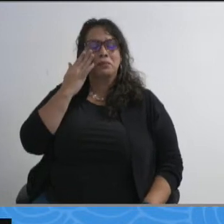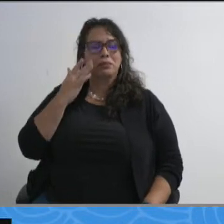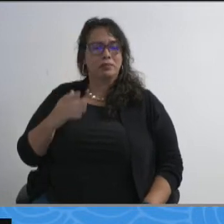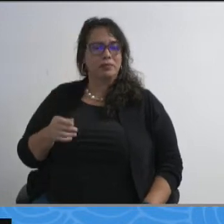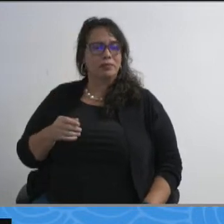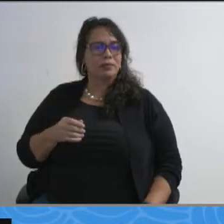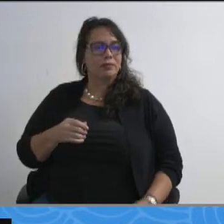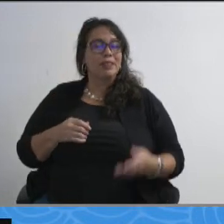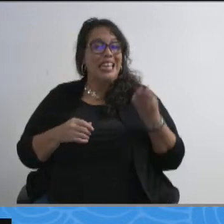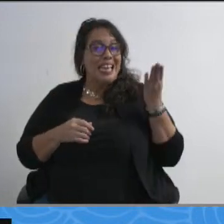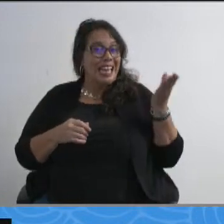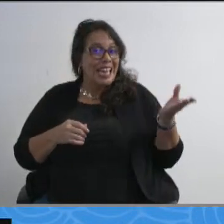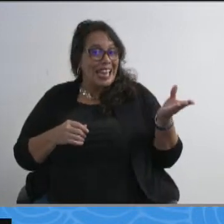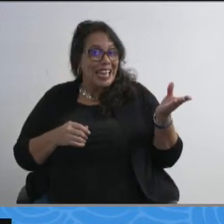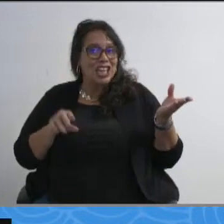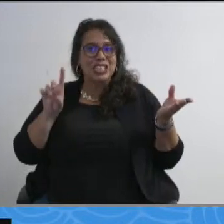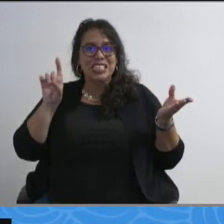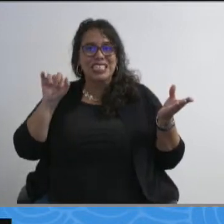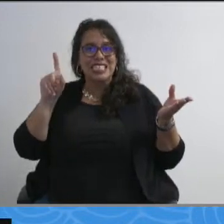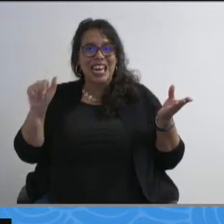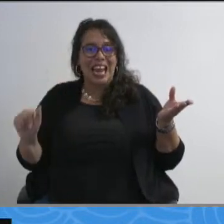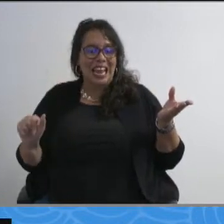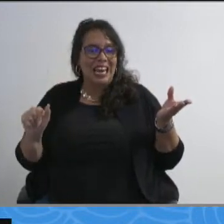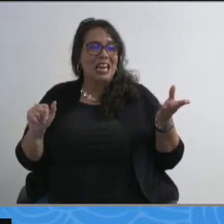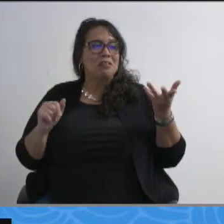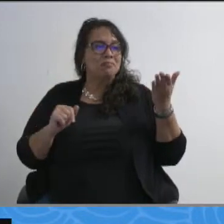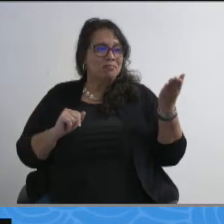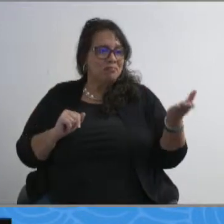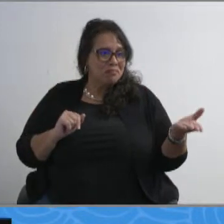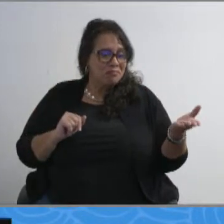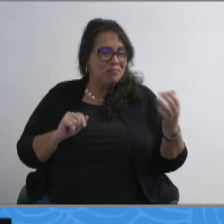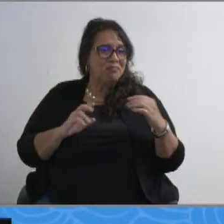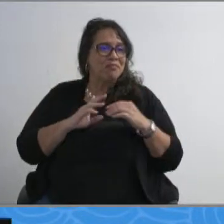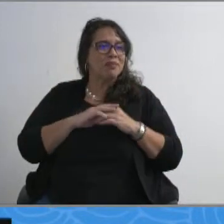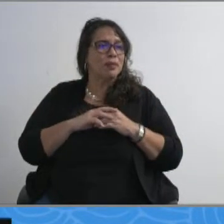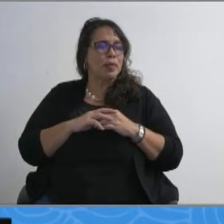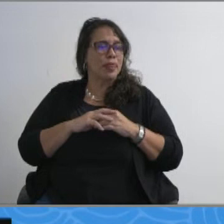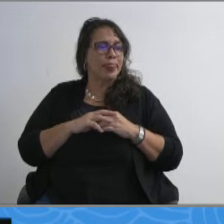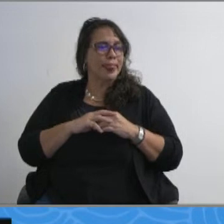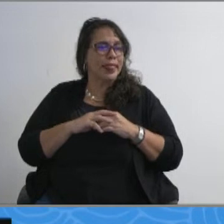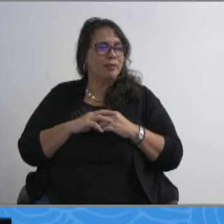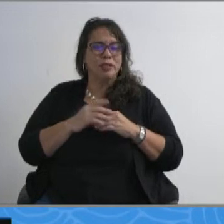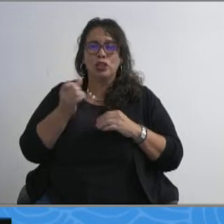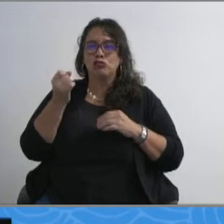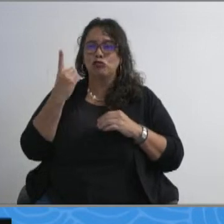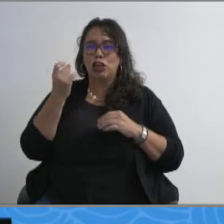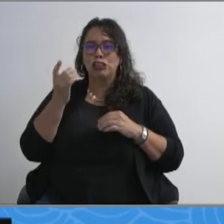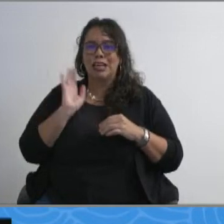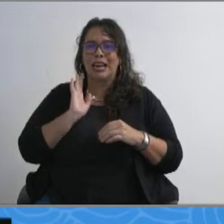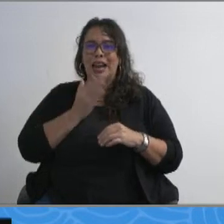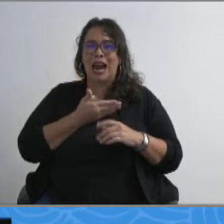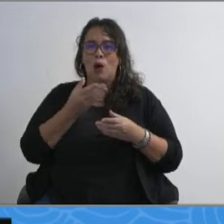Here's just a little bit of data, and I won't go too far in the weeds of this, except to just understand. In our office, we hear a lot of parents saying,